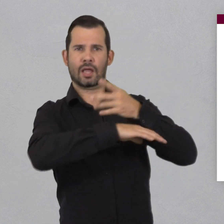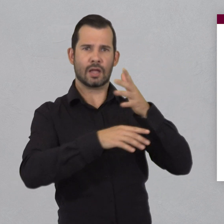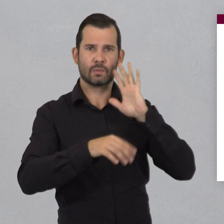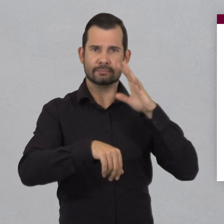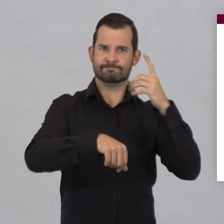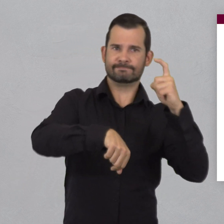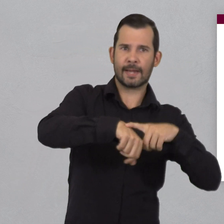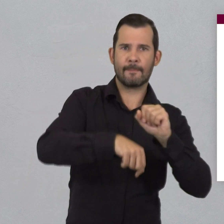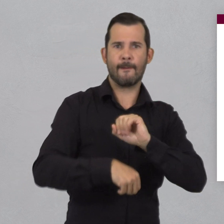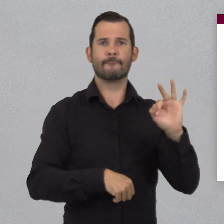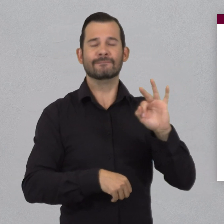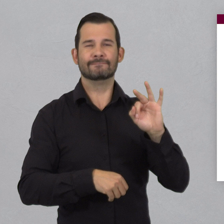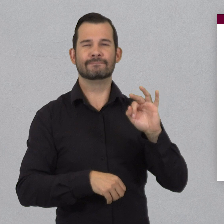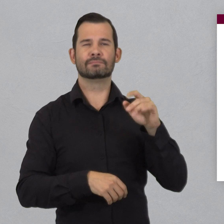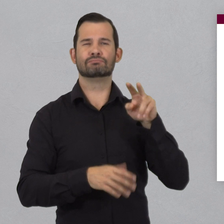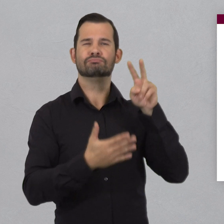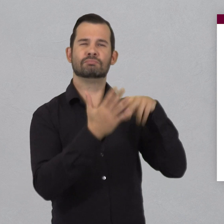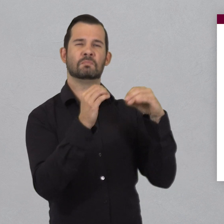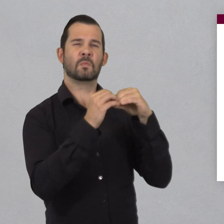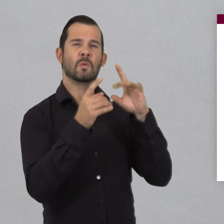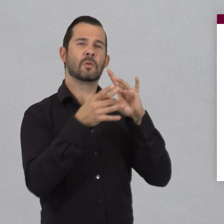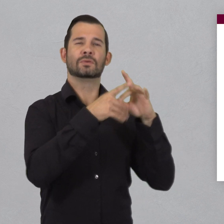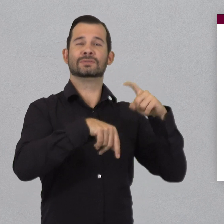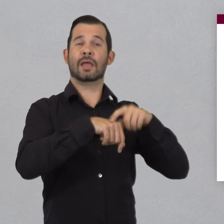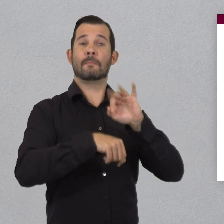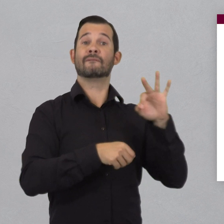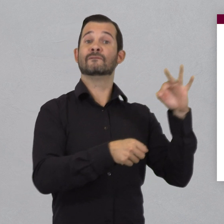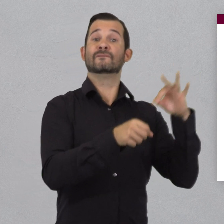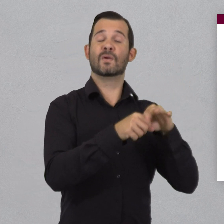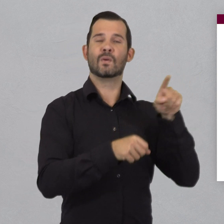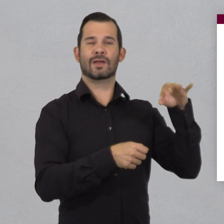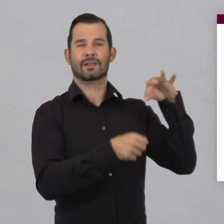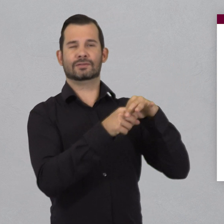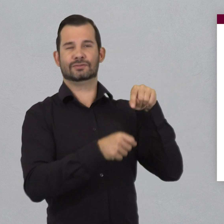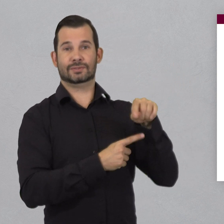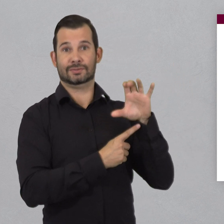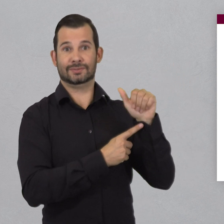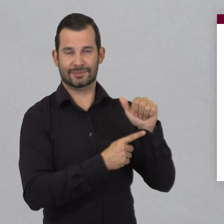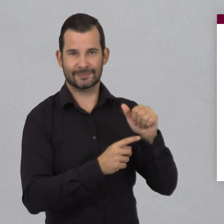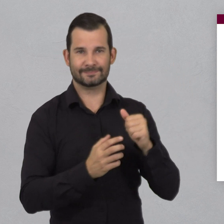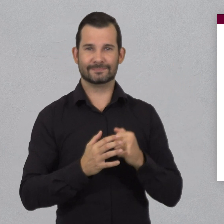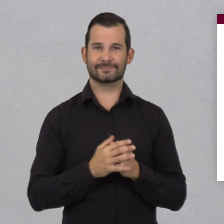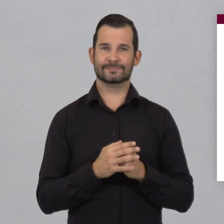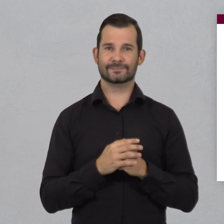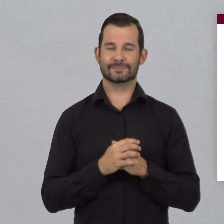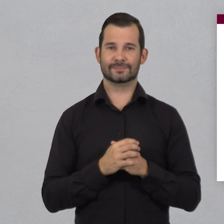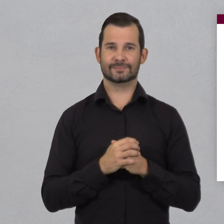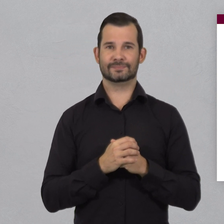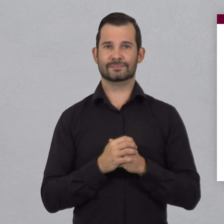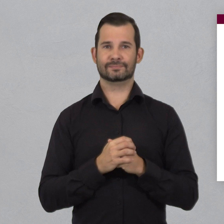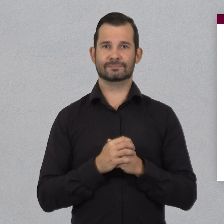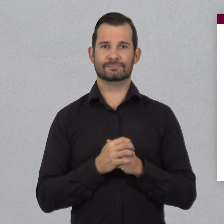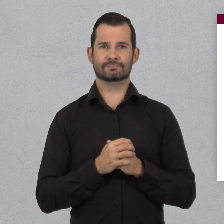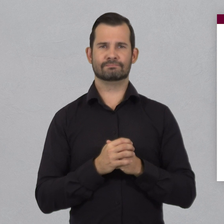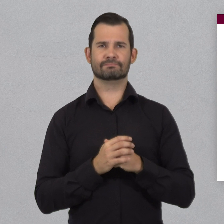you will get this time off. Read more about time off to vote at elections.ca.